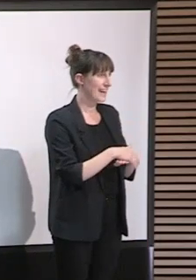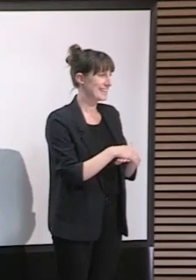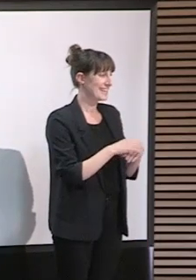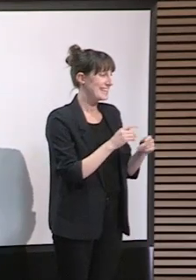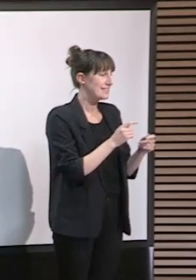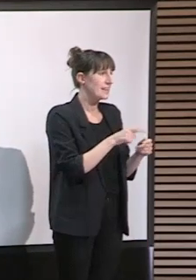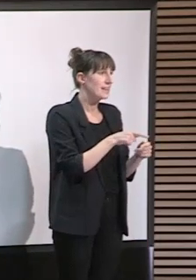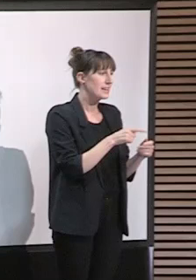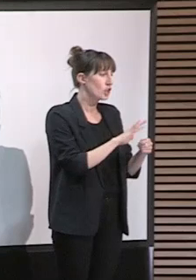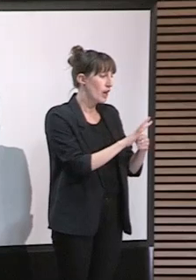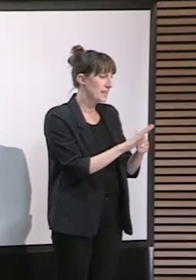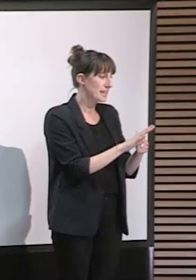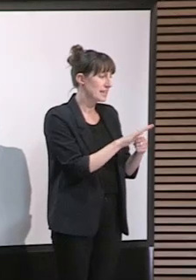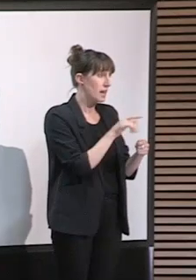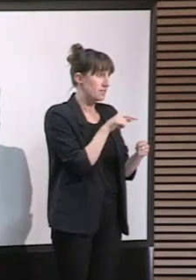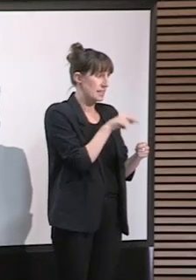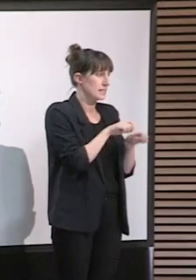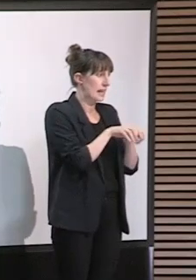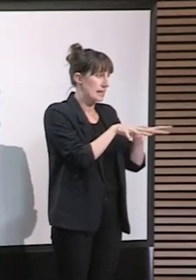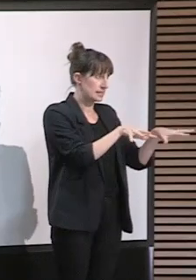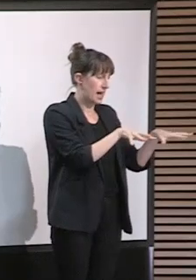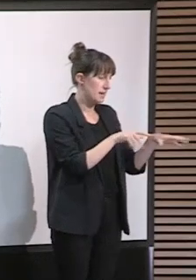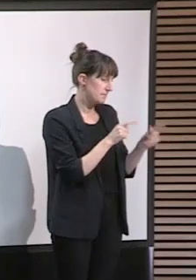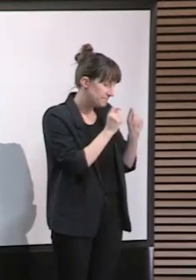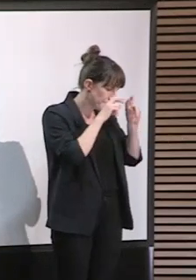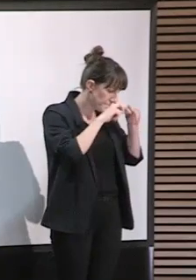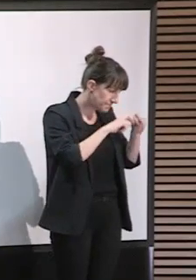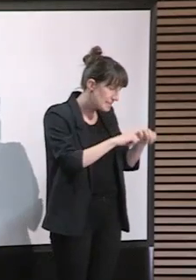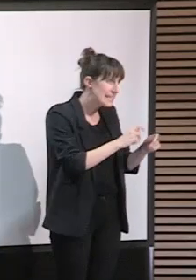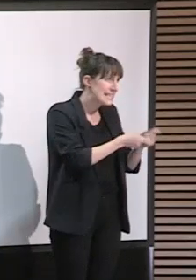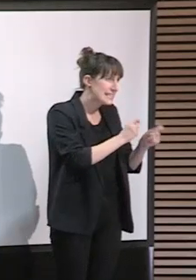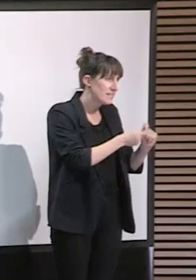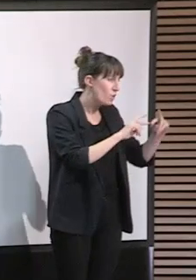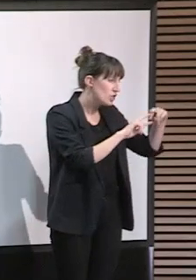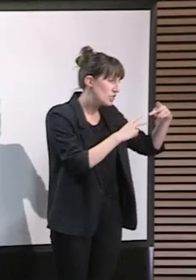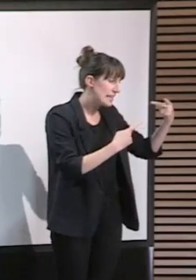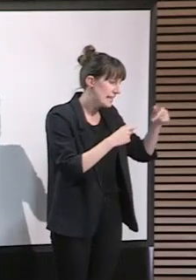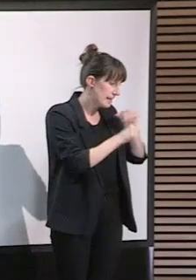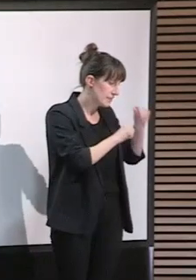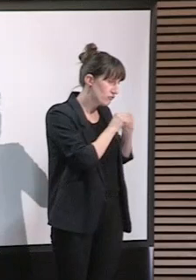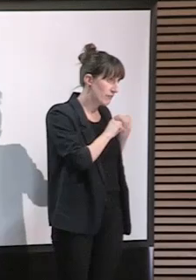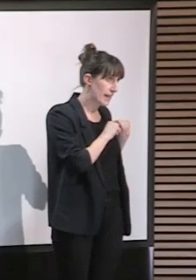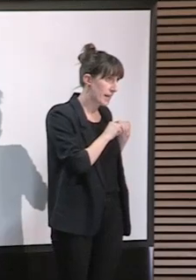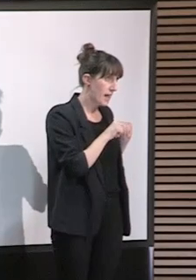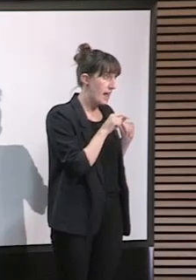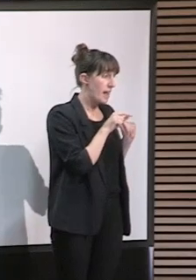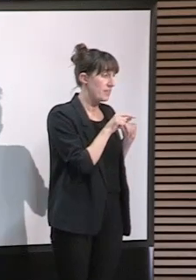Dr Bloomfield have we got any more information about the genome testing, in particular I'm interested to know whether